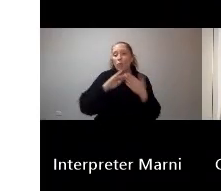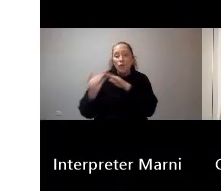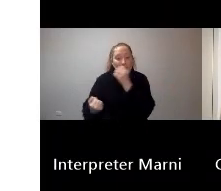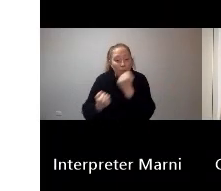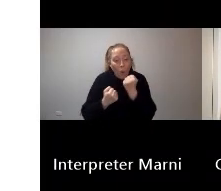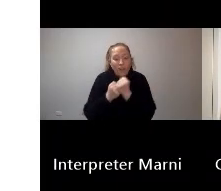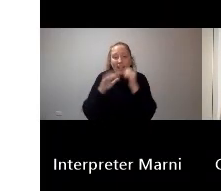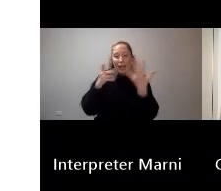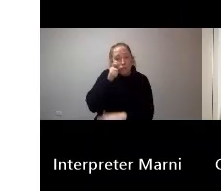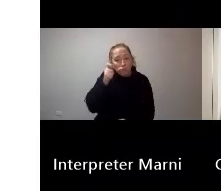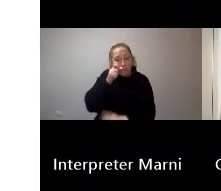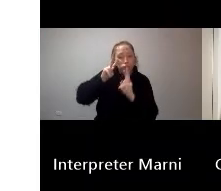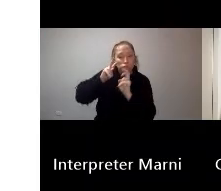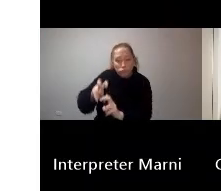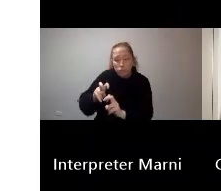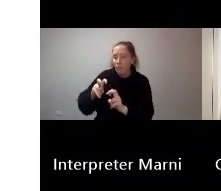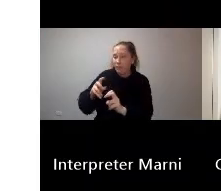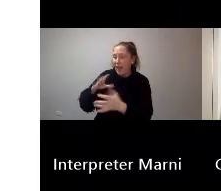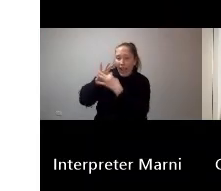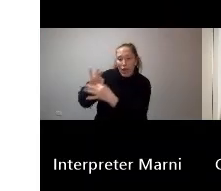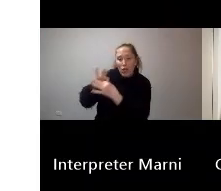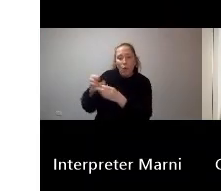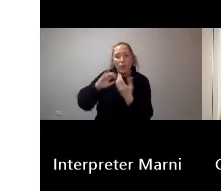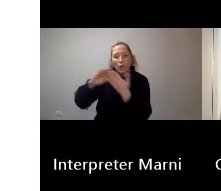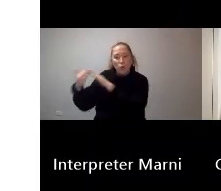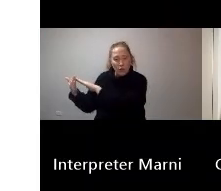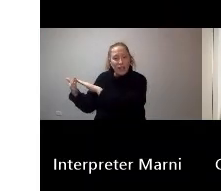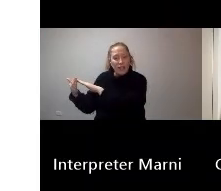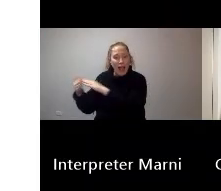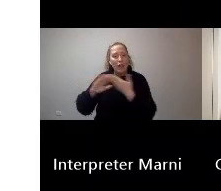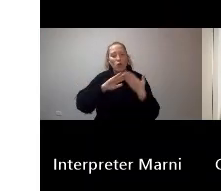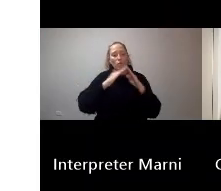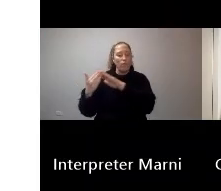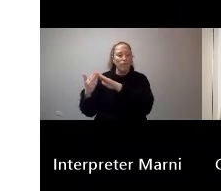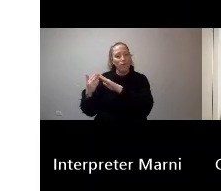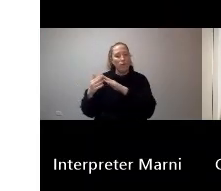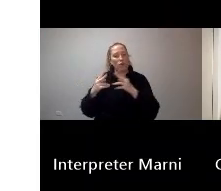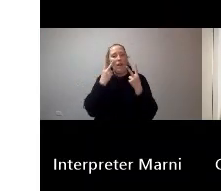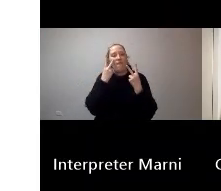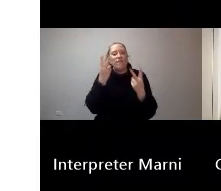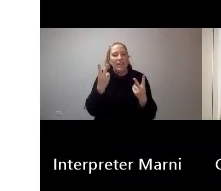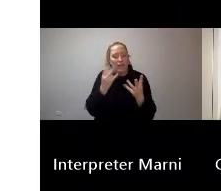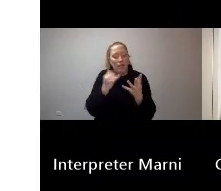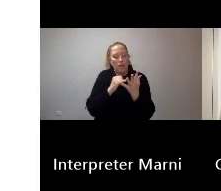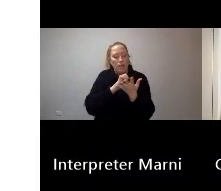communications and engagement, and the official community visitor scheme. Prior to her role at the Commission,